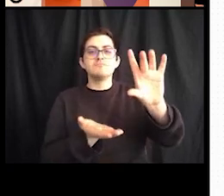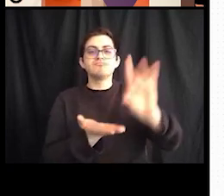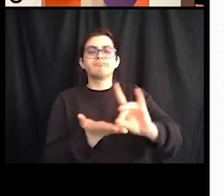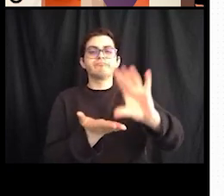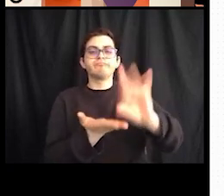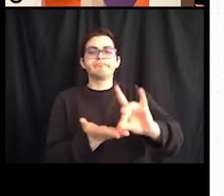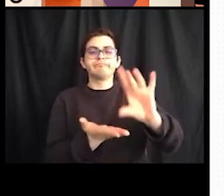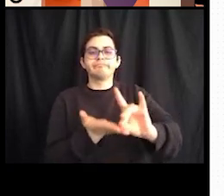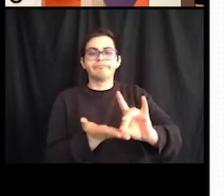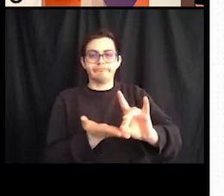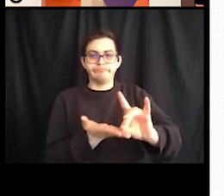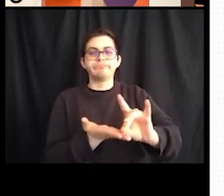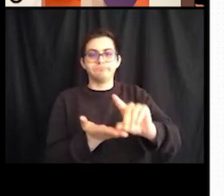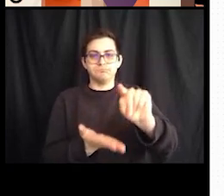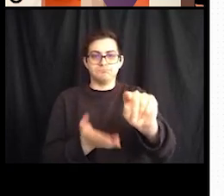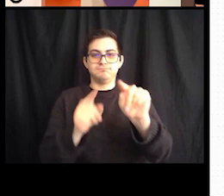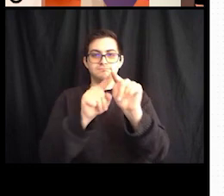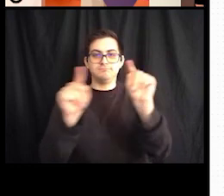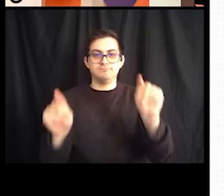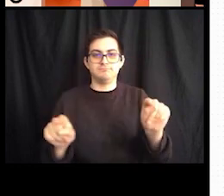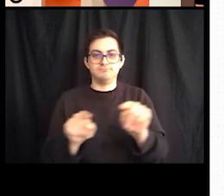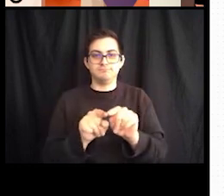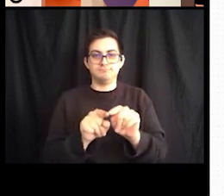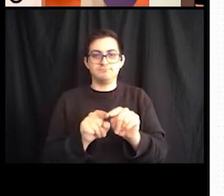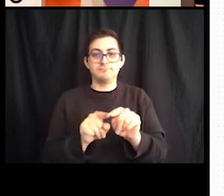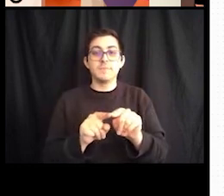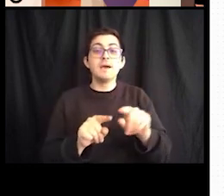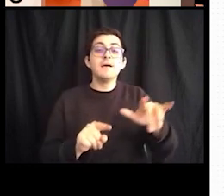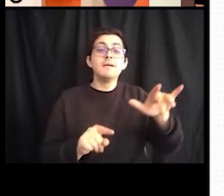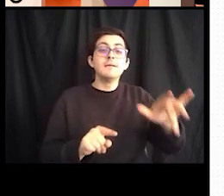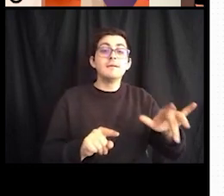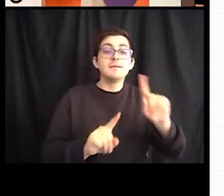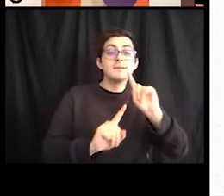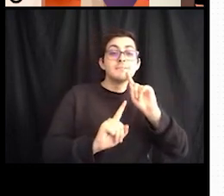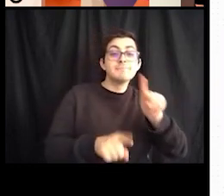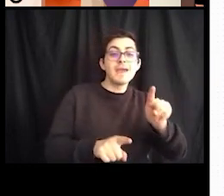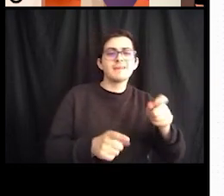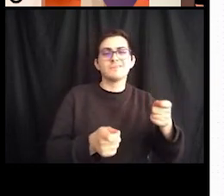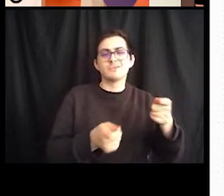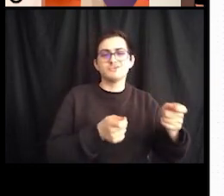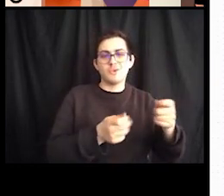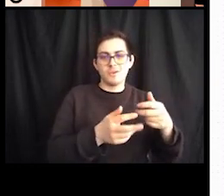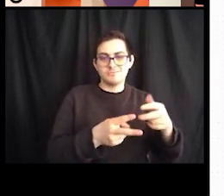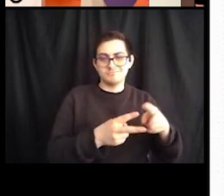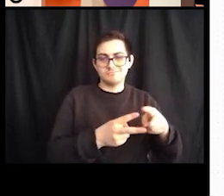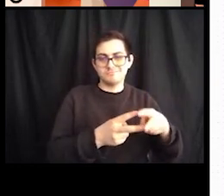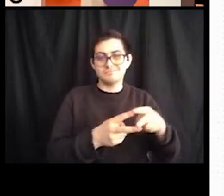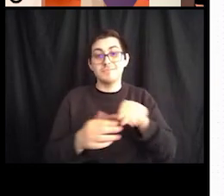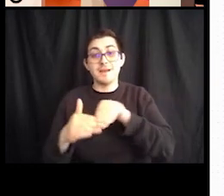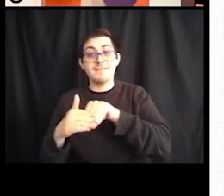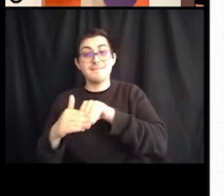And also, you can use Command or Control Enter to put them down quickly, as well as hovering over them